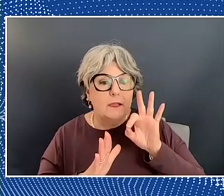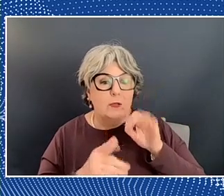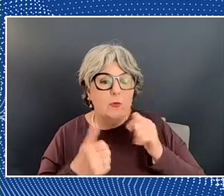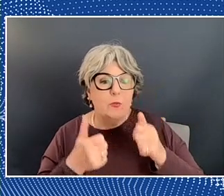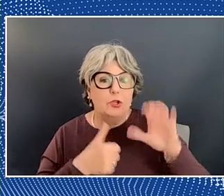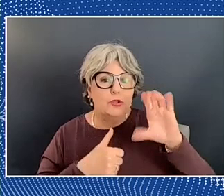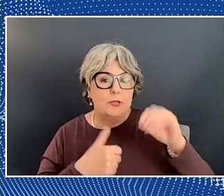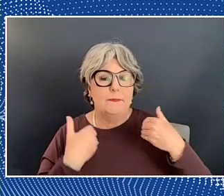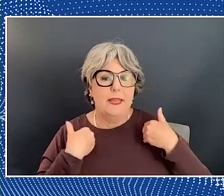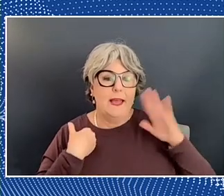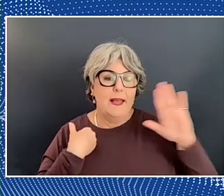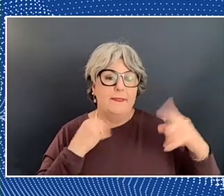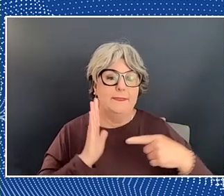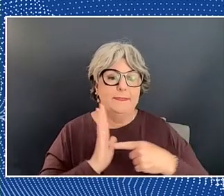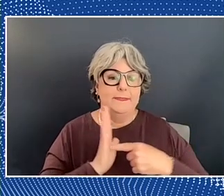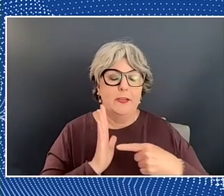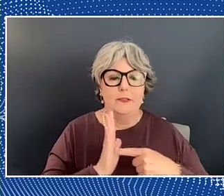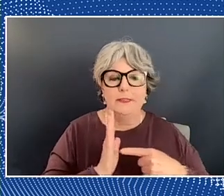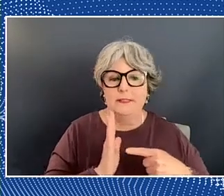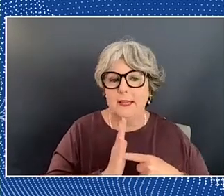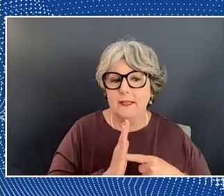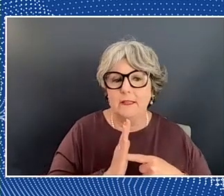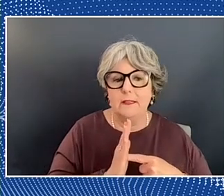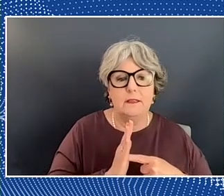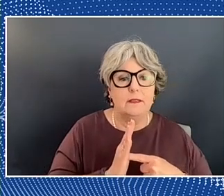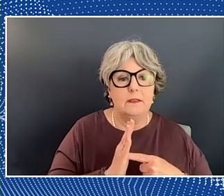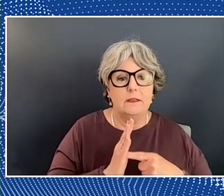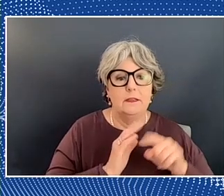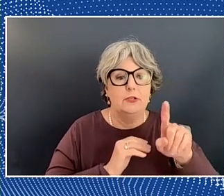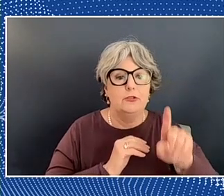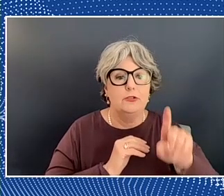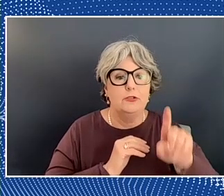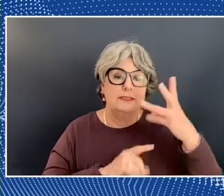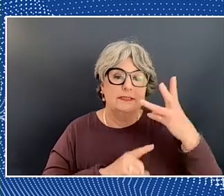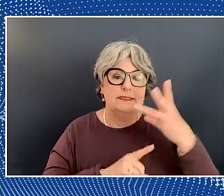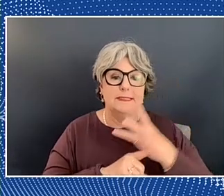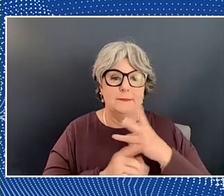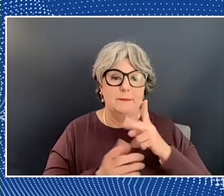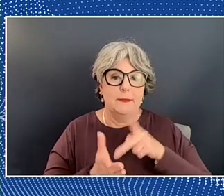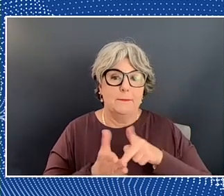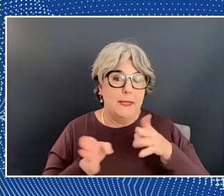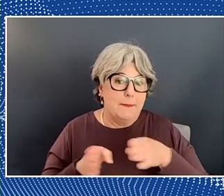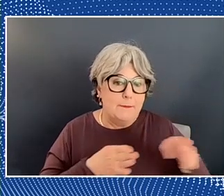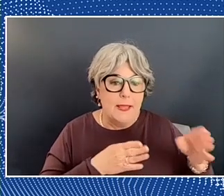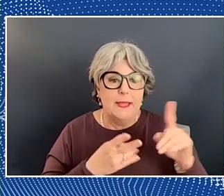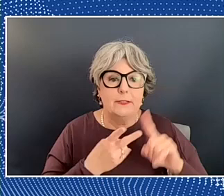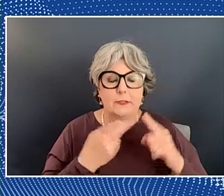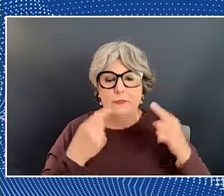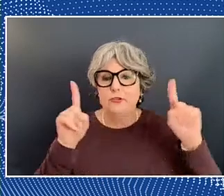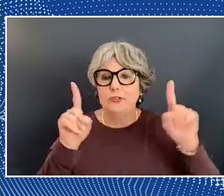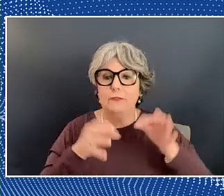Therefore, you know the simple process it should be for a six-month payment plan to achieve deferment, it was ineffective for